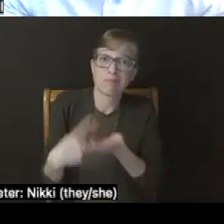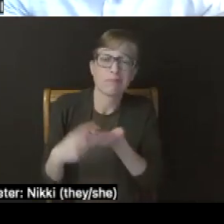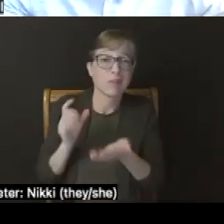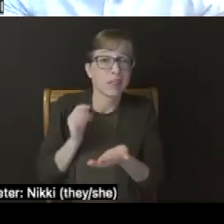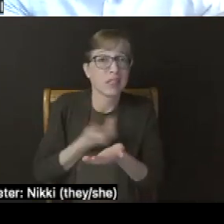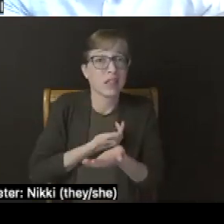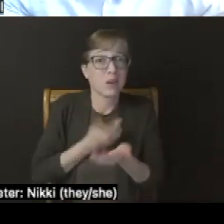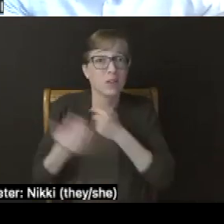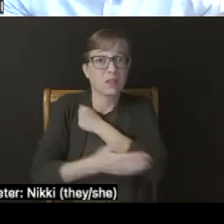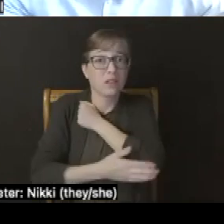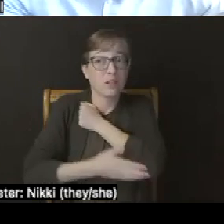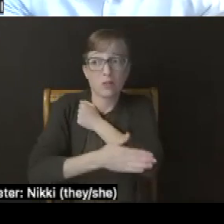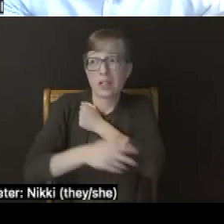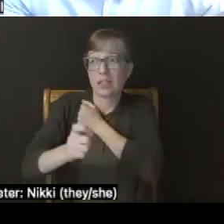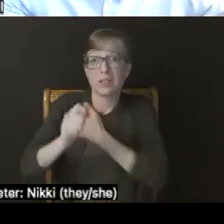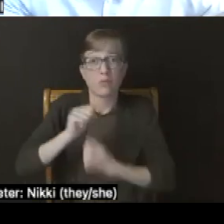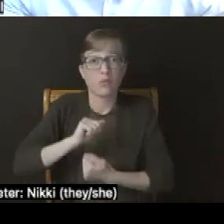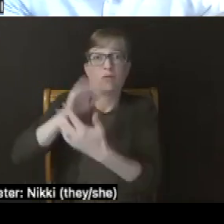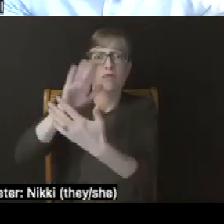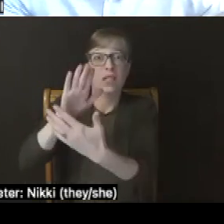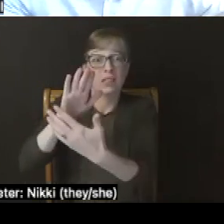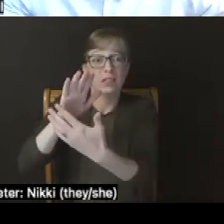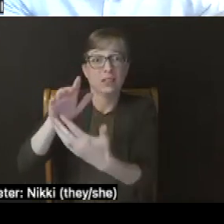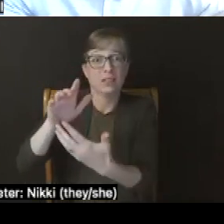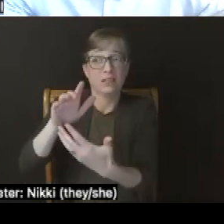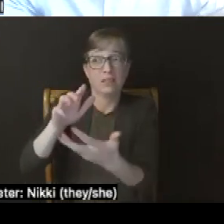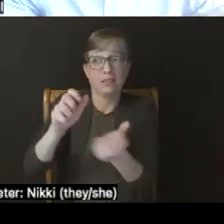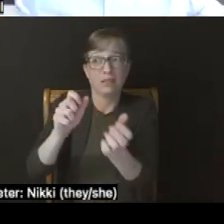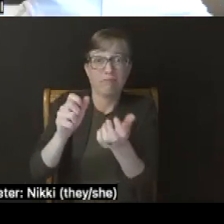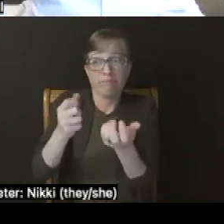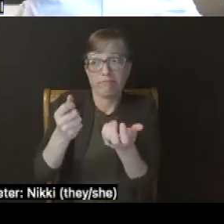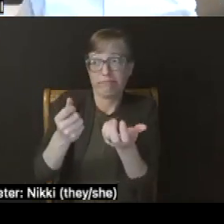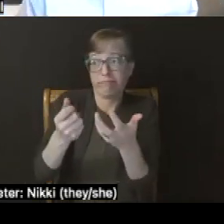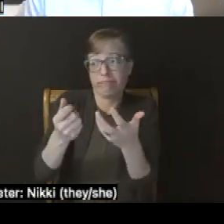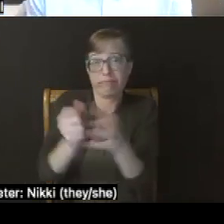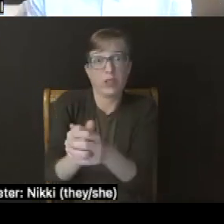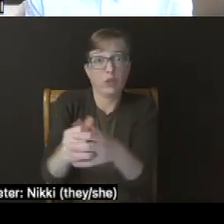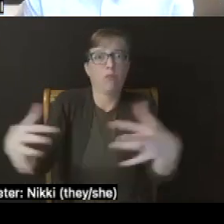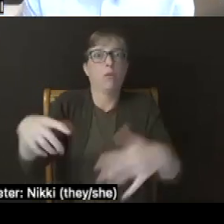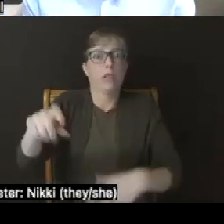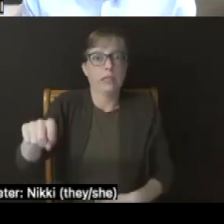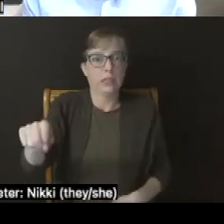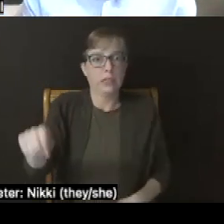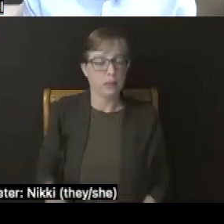to the needs of an aging population? We know that right now,